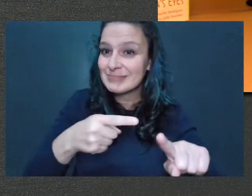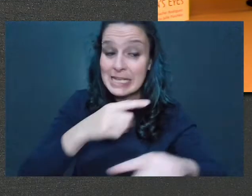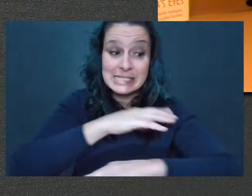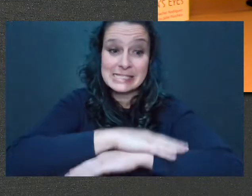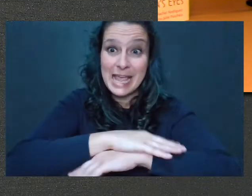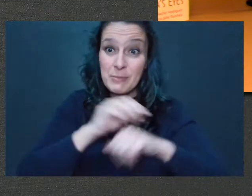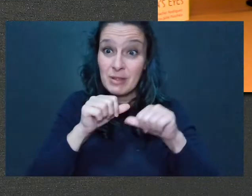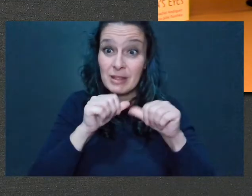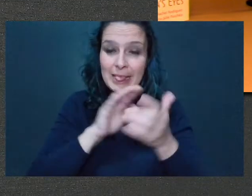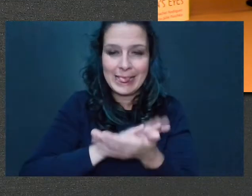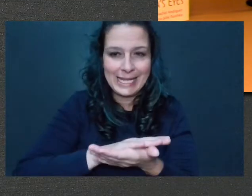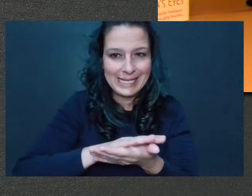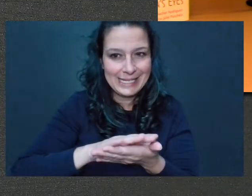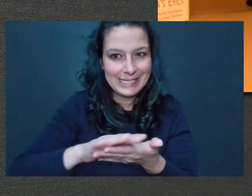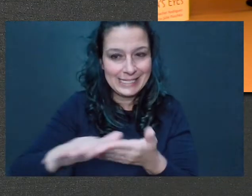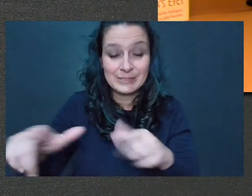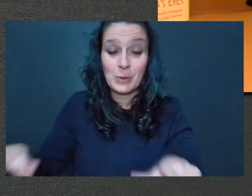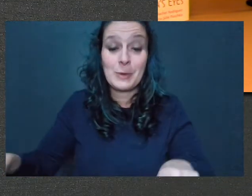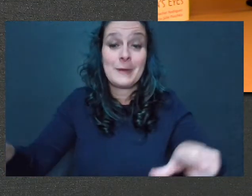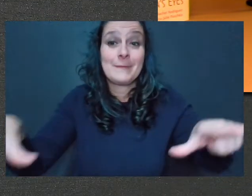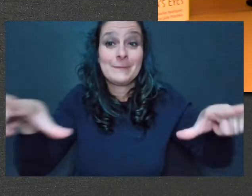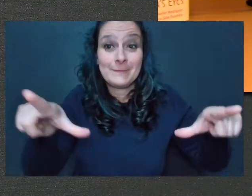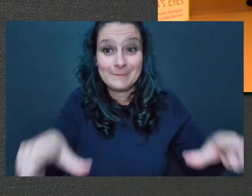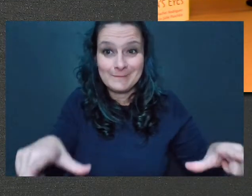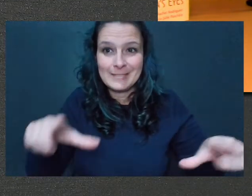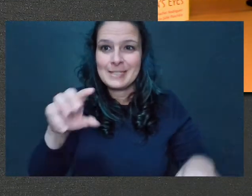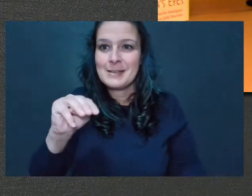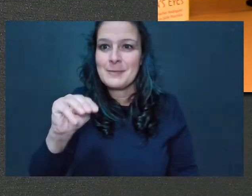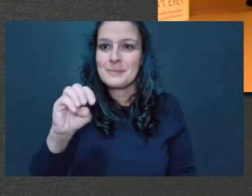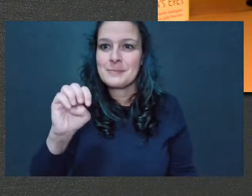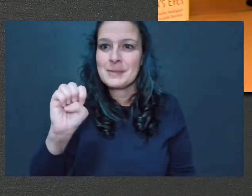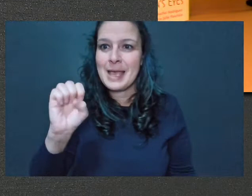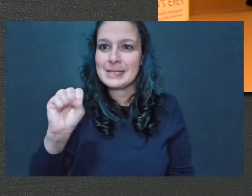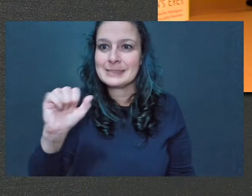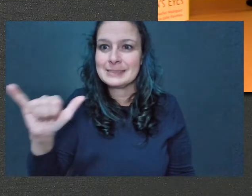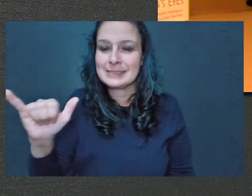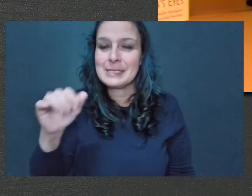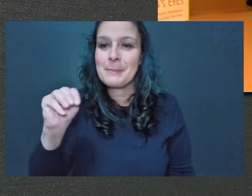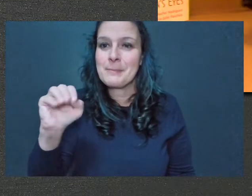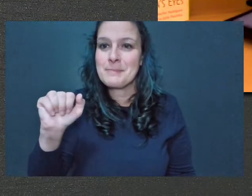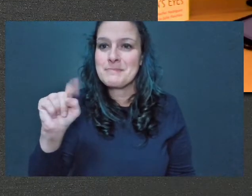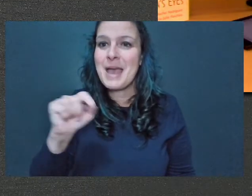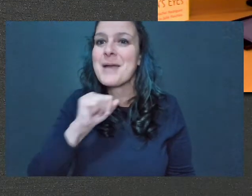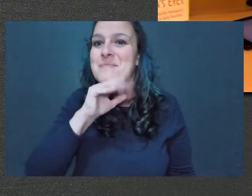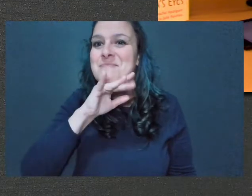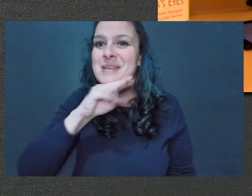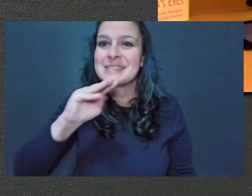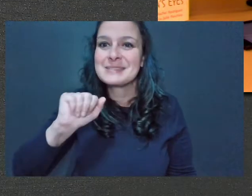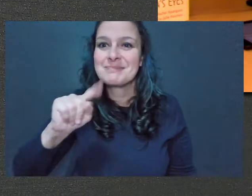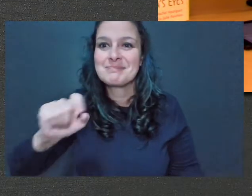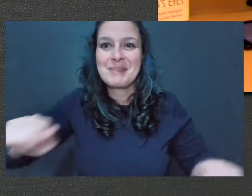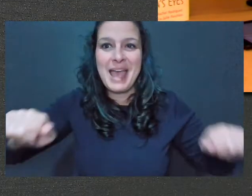So if you have a messy mat, grab that, and meet me back here for our art lesson. We're gonna talk about making flowers,